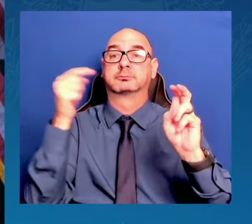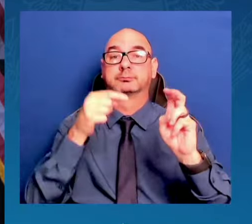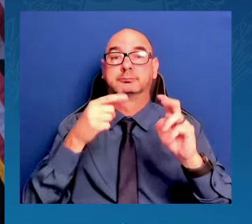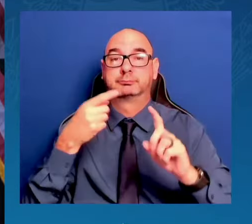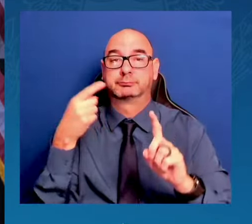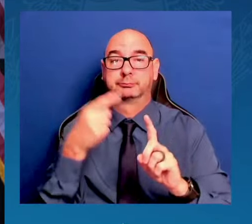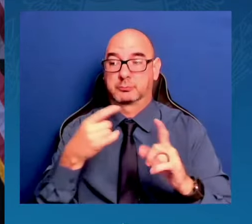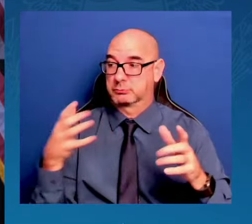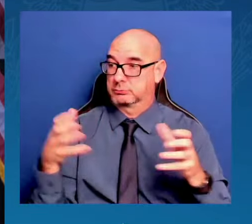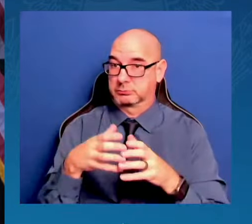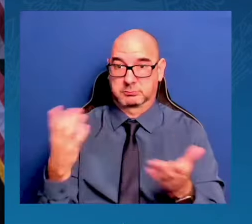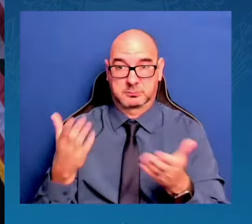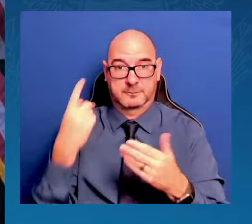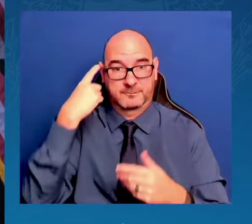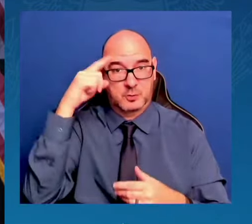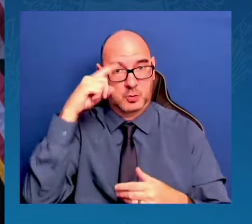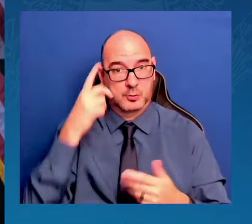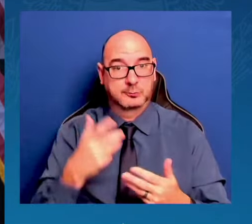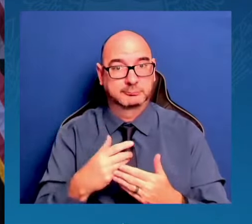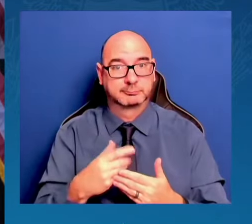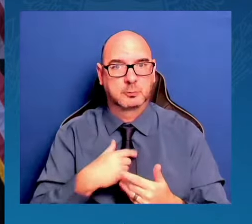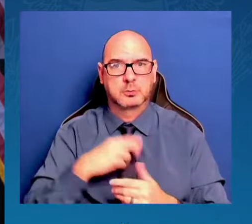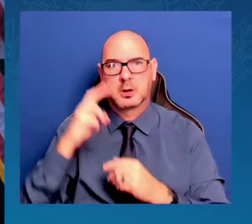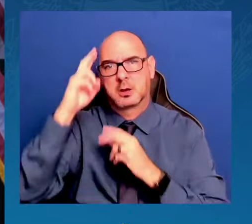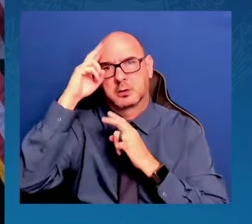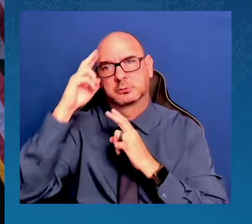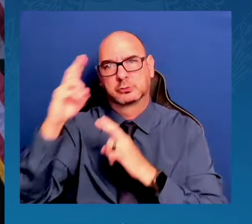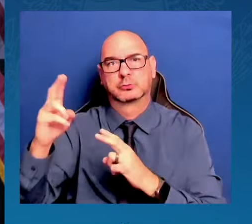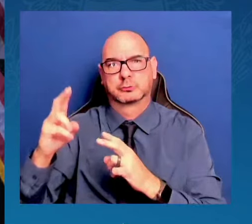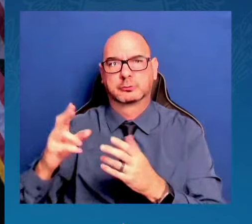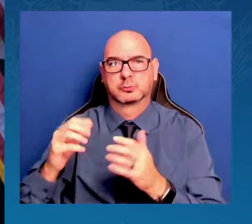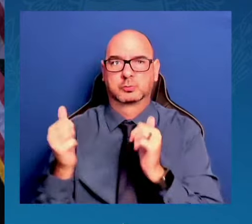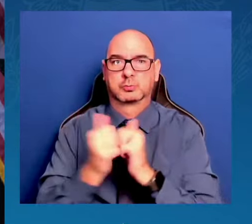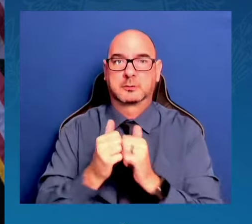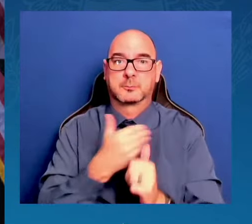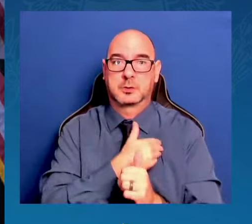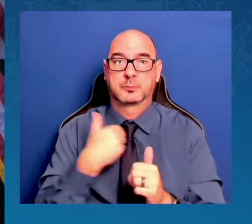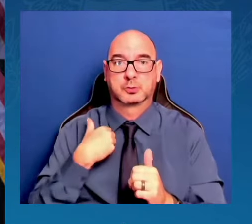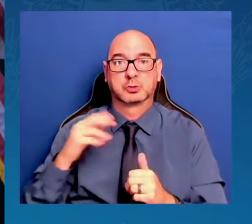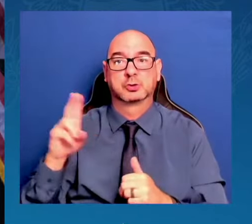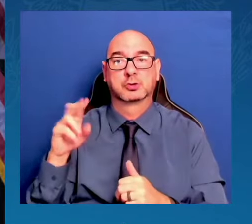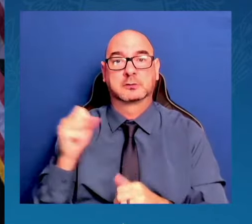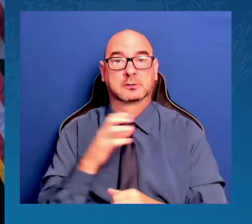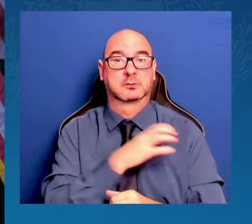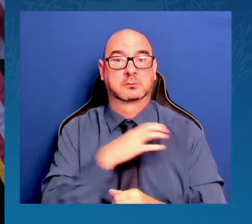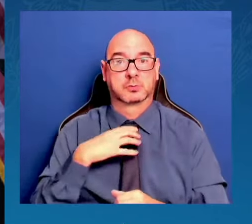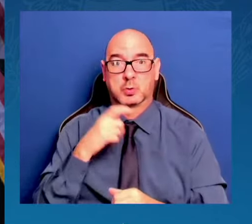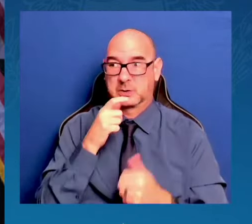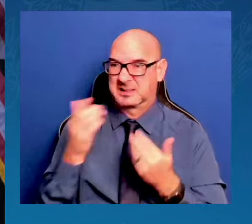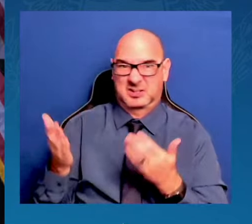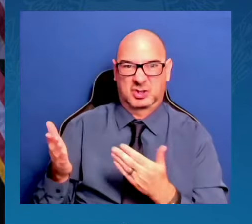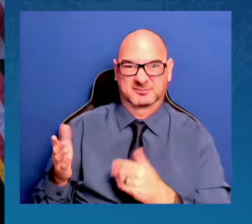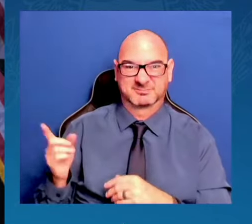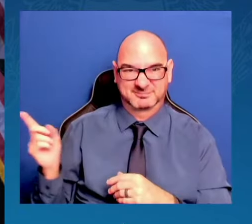I am honored to be with members of United States Congress who are here, state and local elected officials --